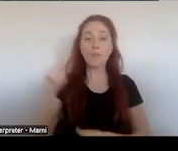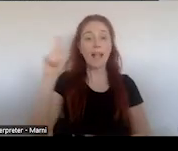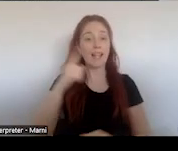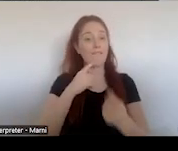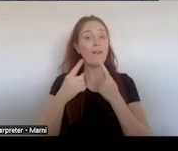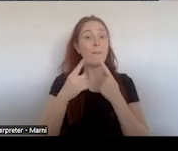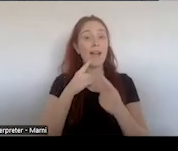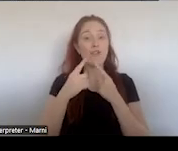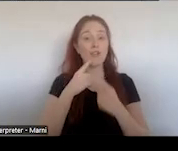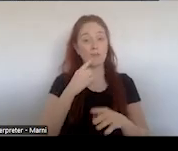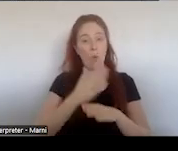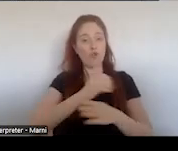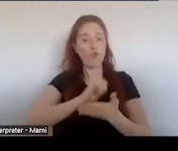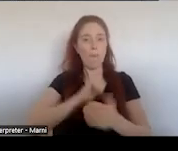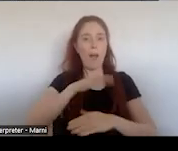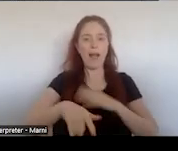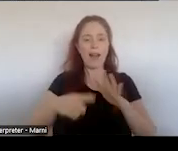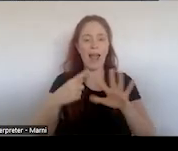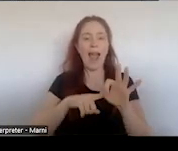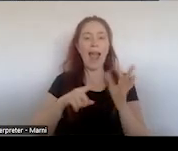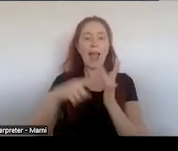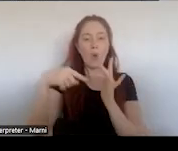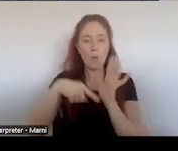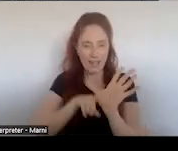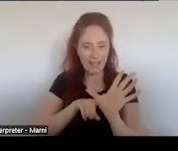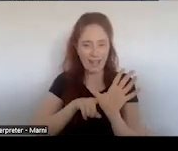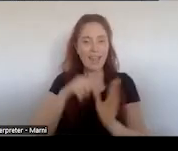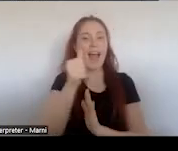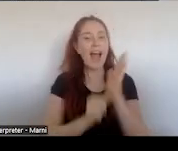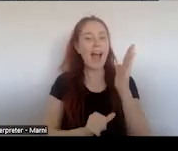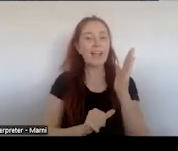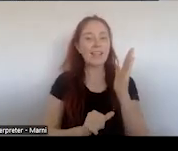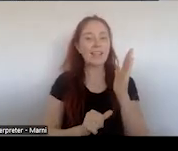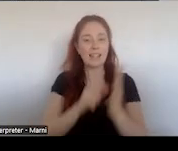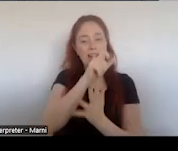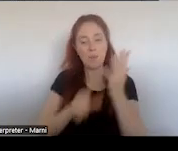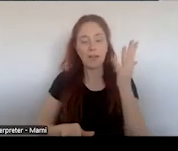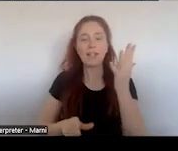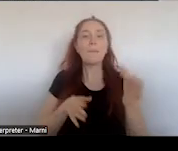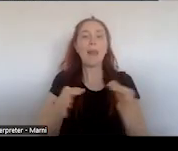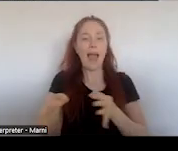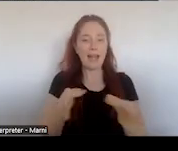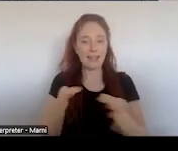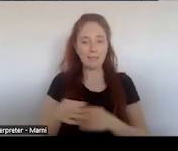webinar about Equity: the Arts and Disability Associated Plan. My name is Zohar Spatz,